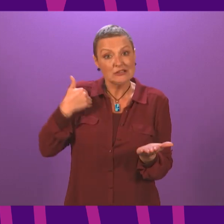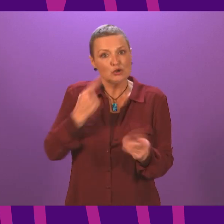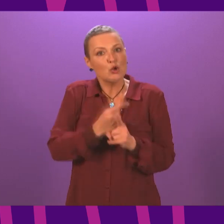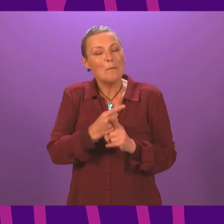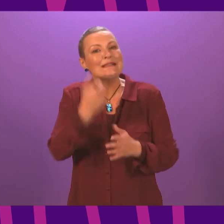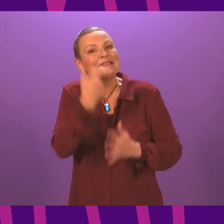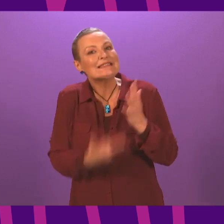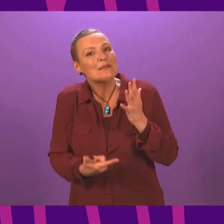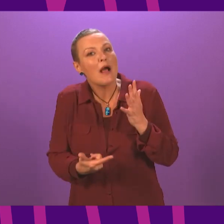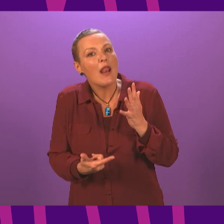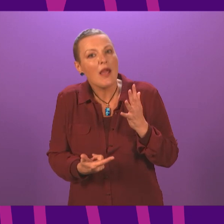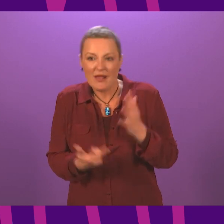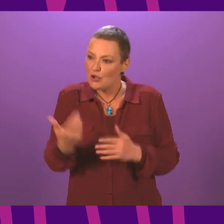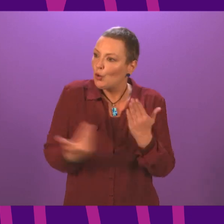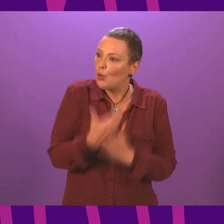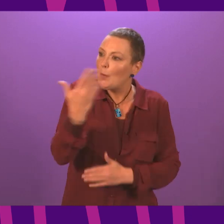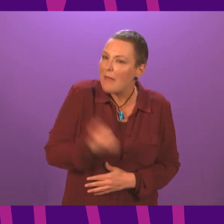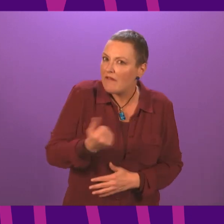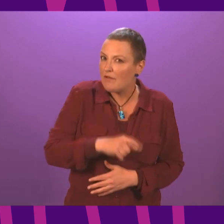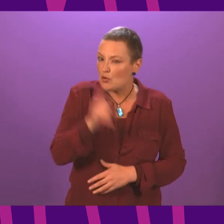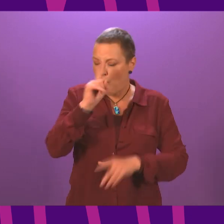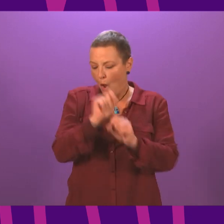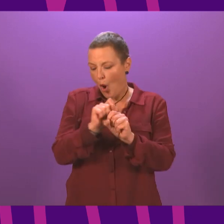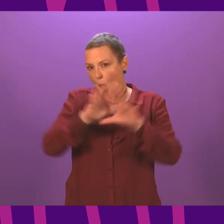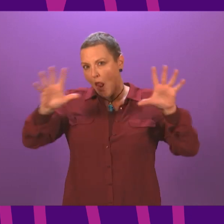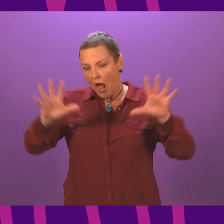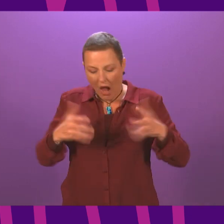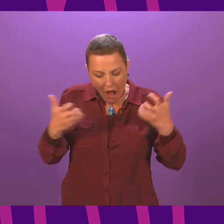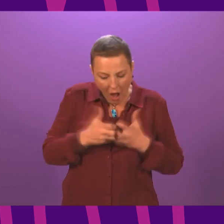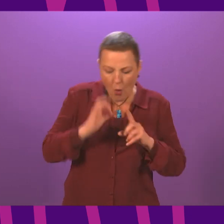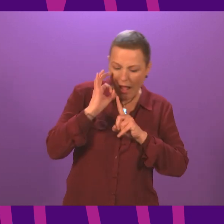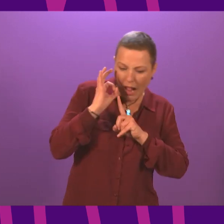new service will look, from when people apply, through to how decisions are taken and what